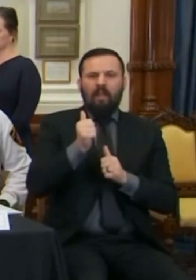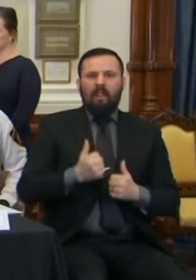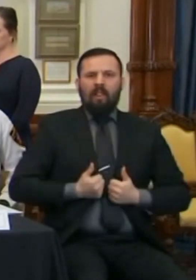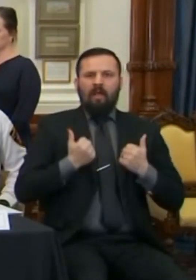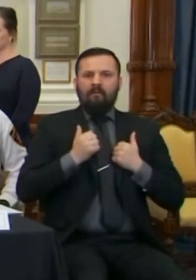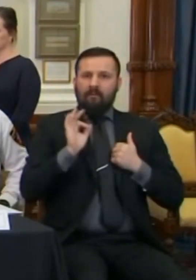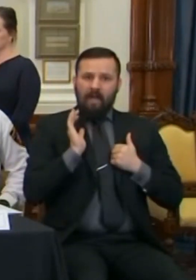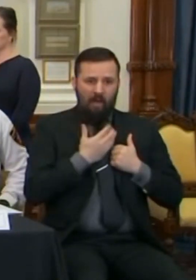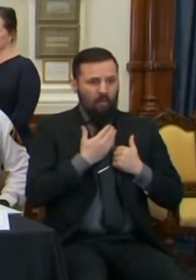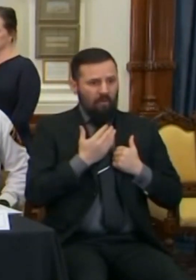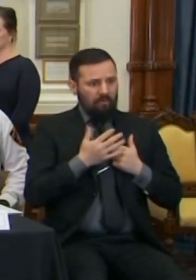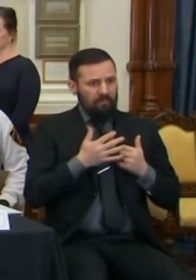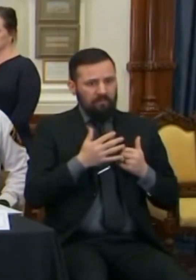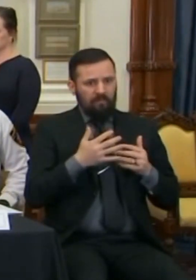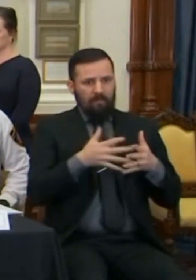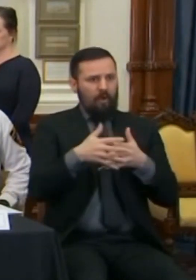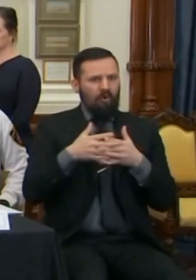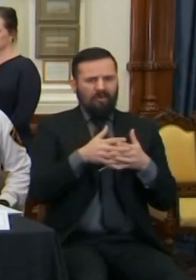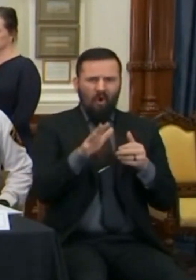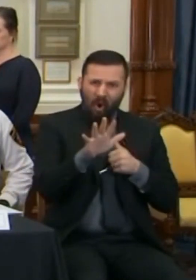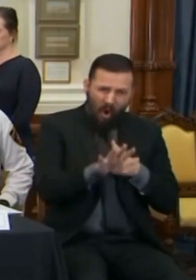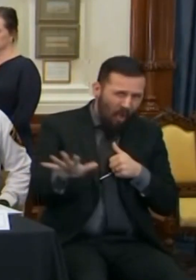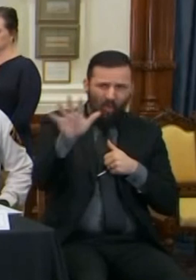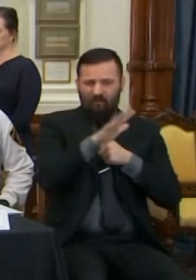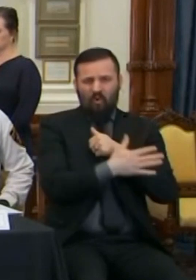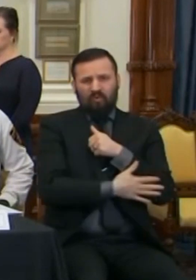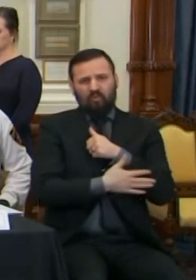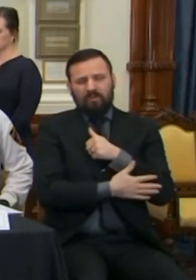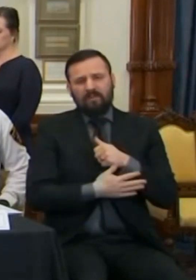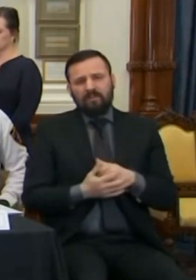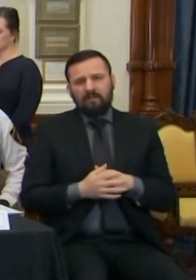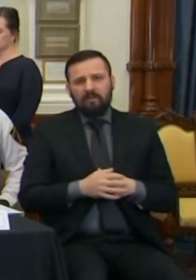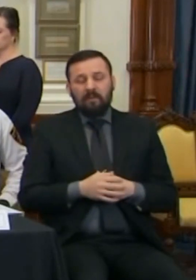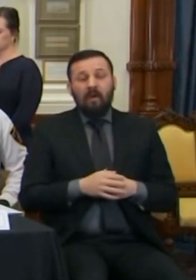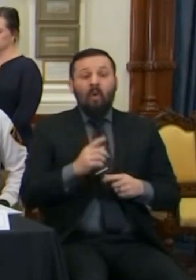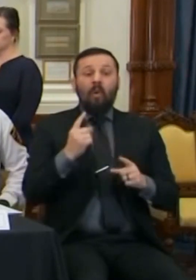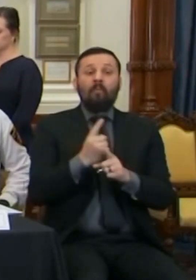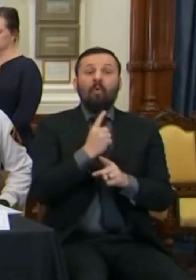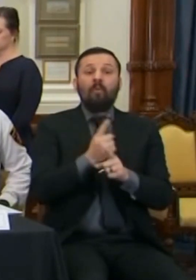fellow Americans across the entire country the appropriate response to this